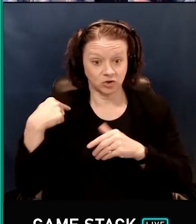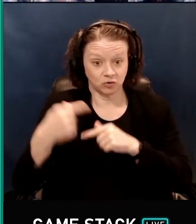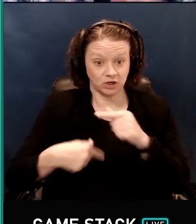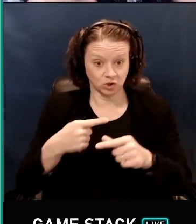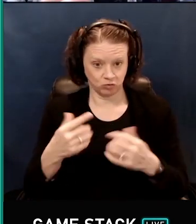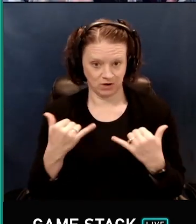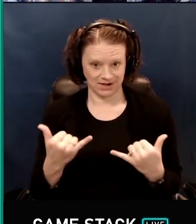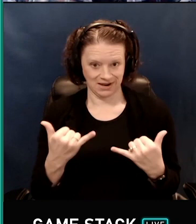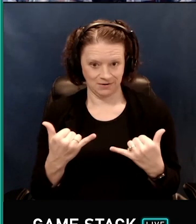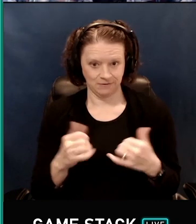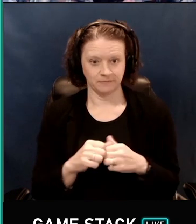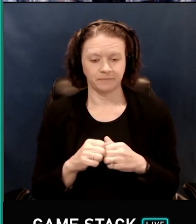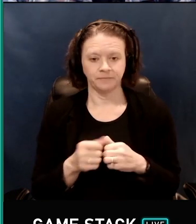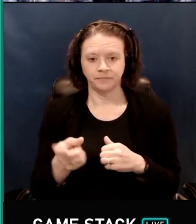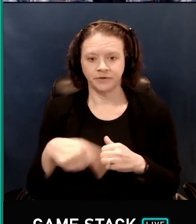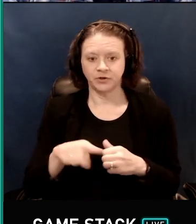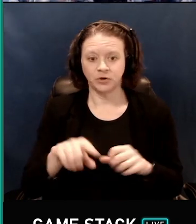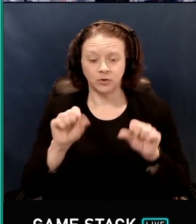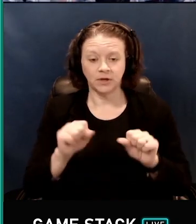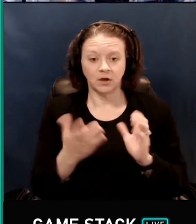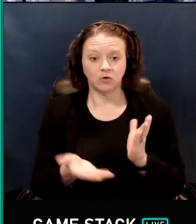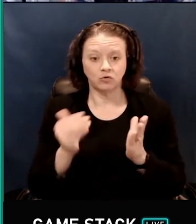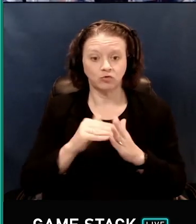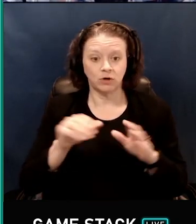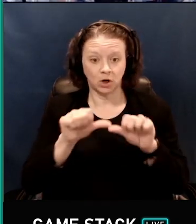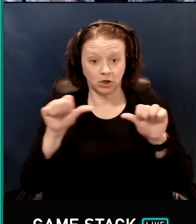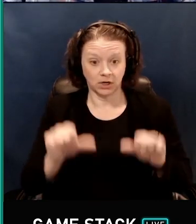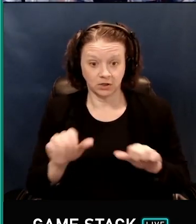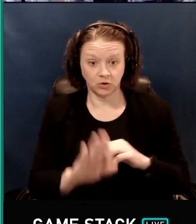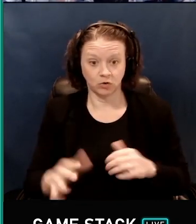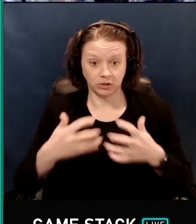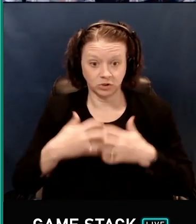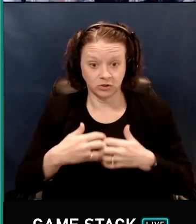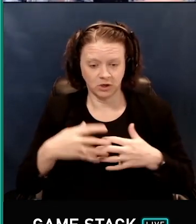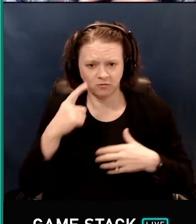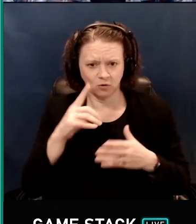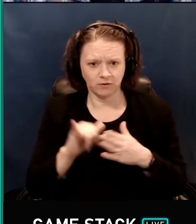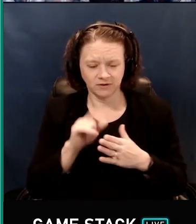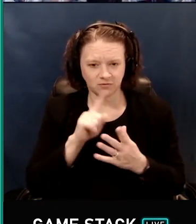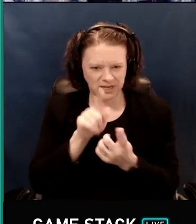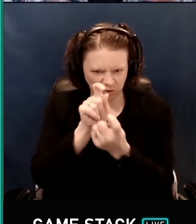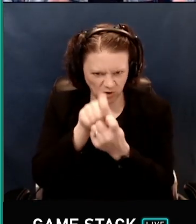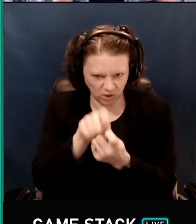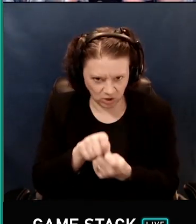of very granular in-parallel workload, your PC engines. And you can start by integrating Sampler Feedback.